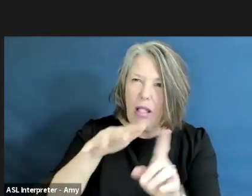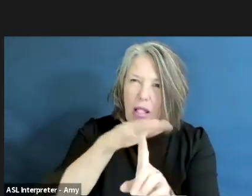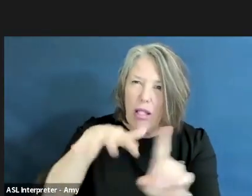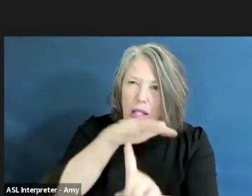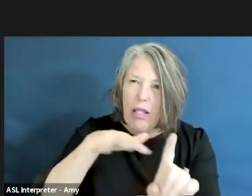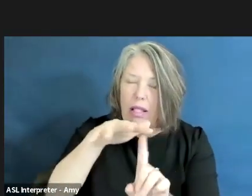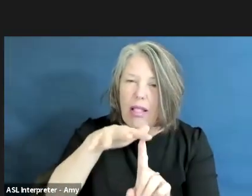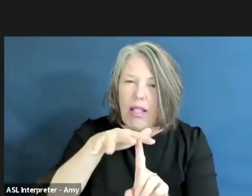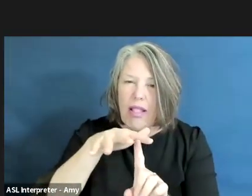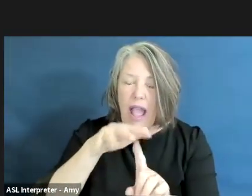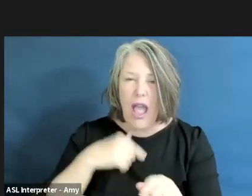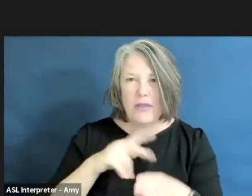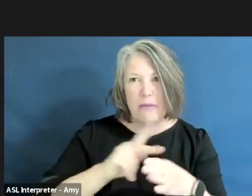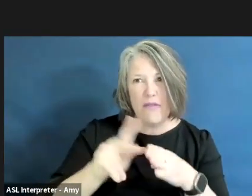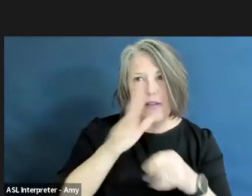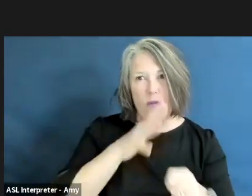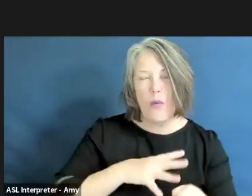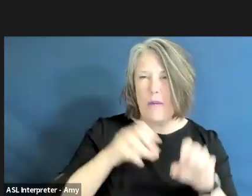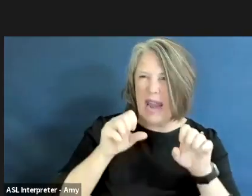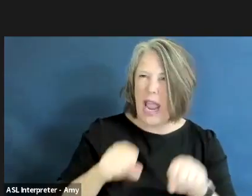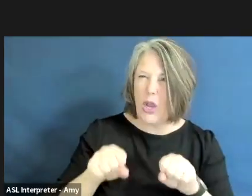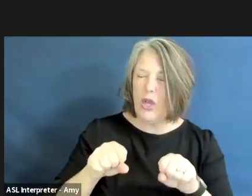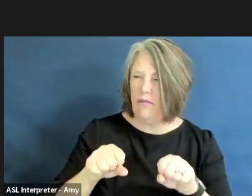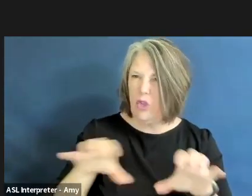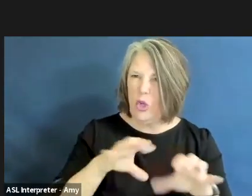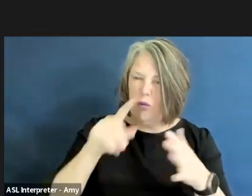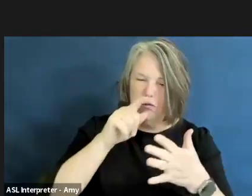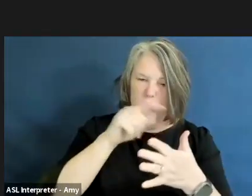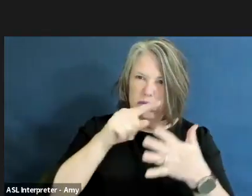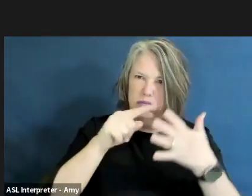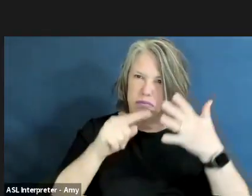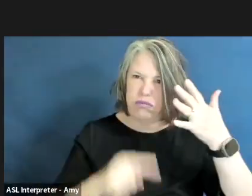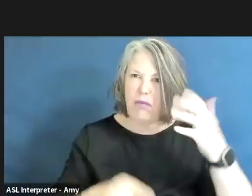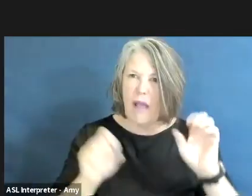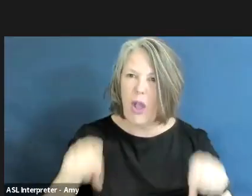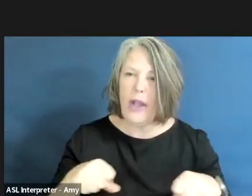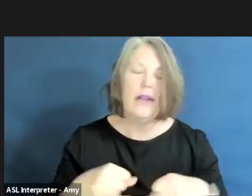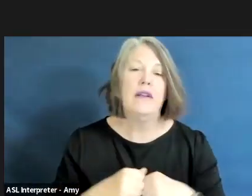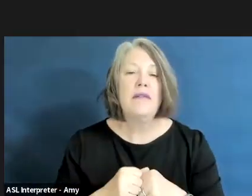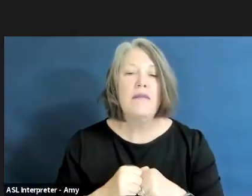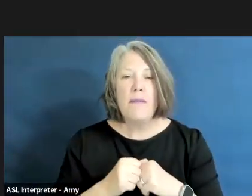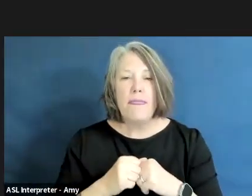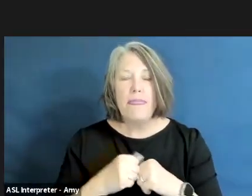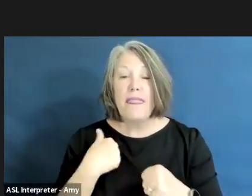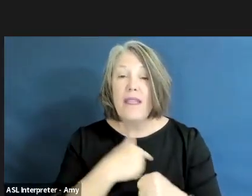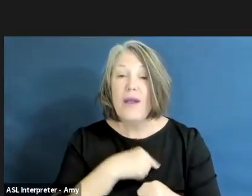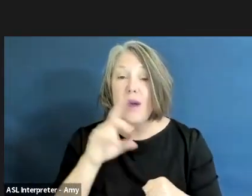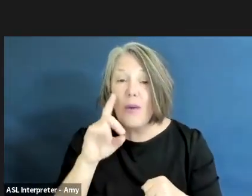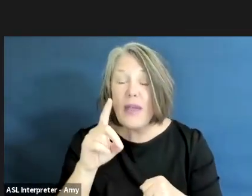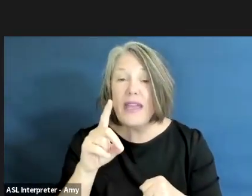a professional woman who could get my stuff done. We did eventually get to the 'Don't Break